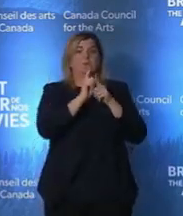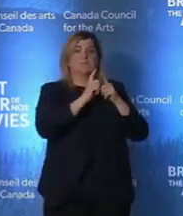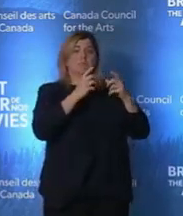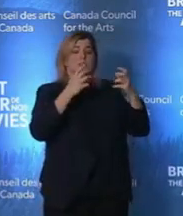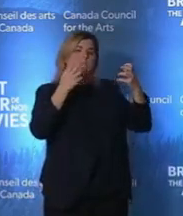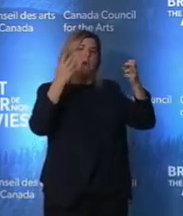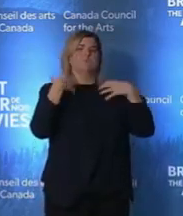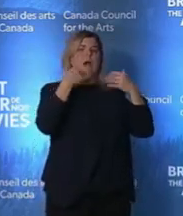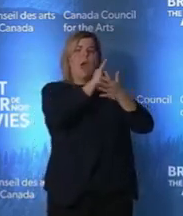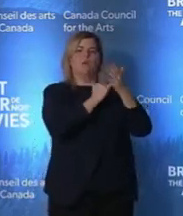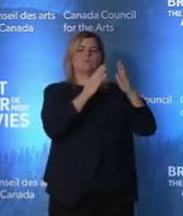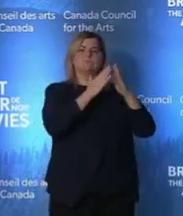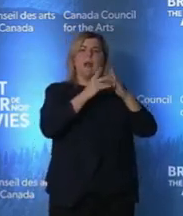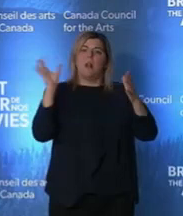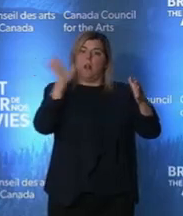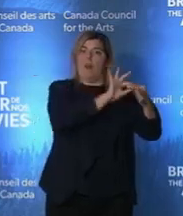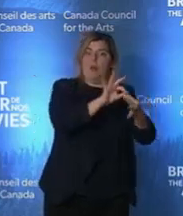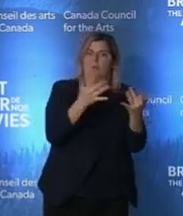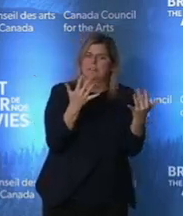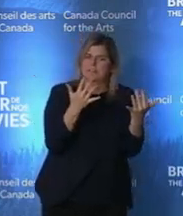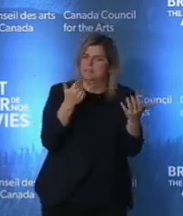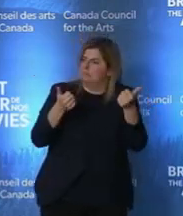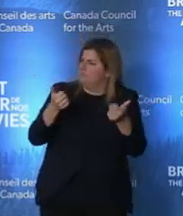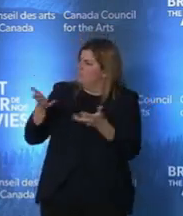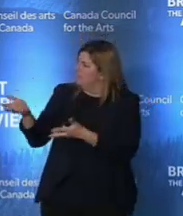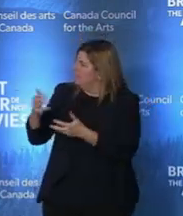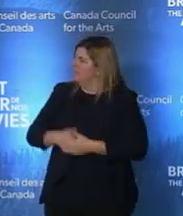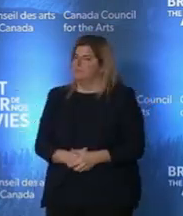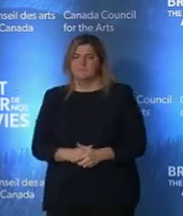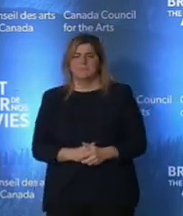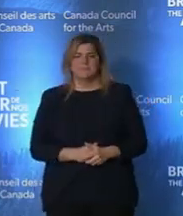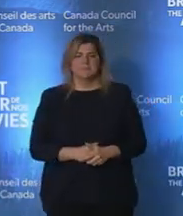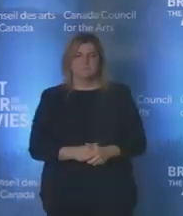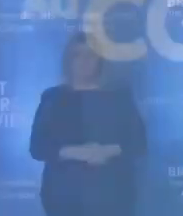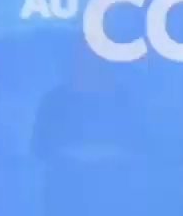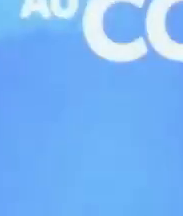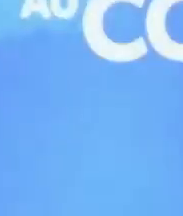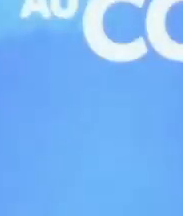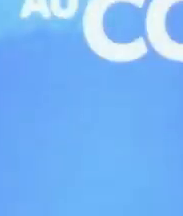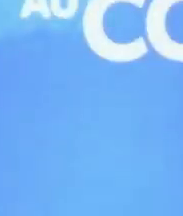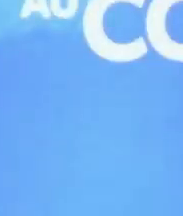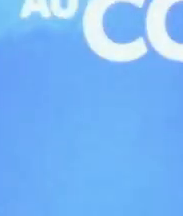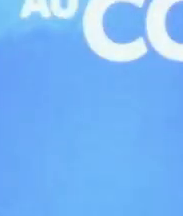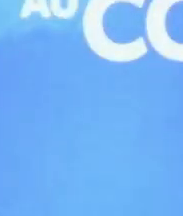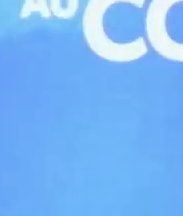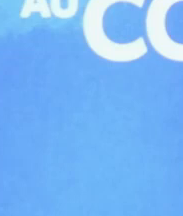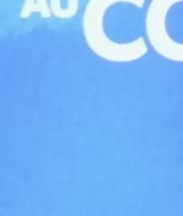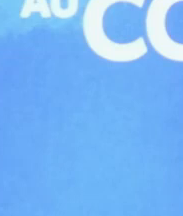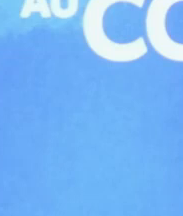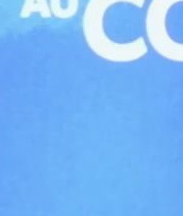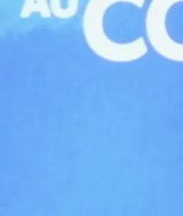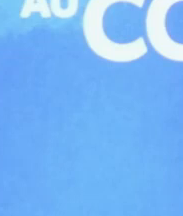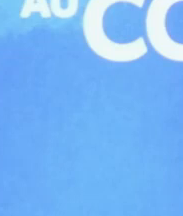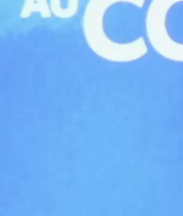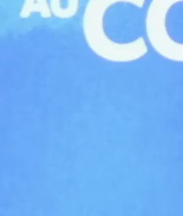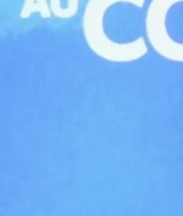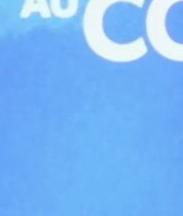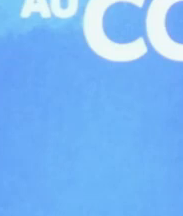The Municipal Arts Councils, I would say in Canada that that is a very rare beast